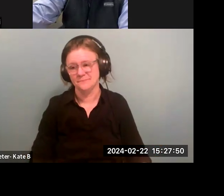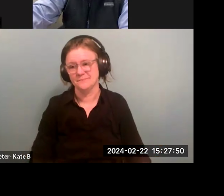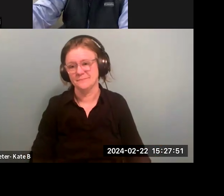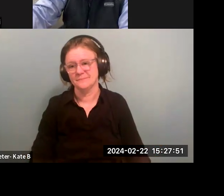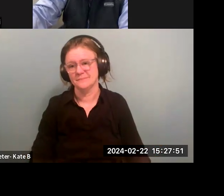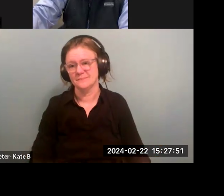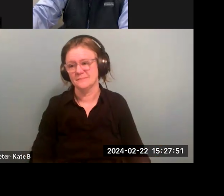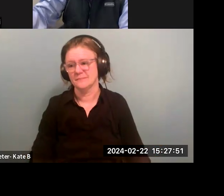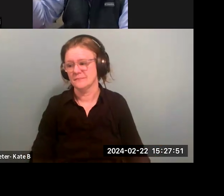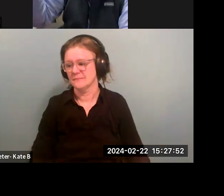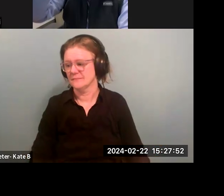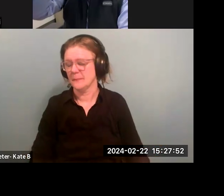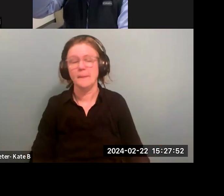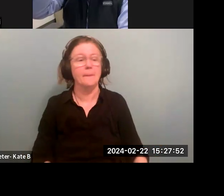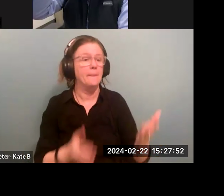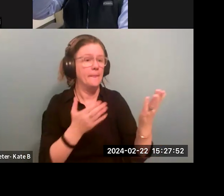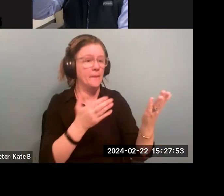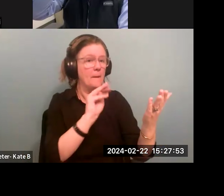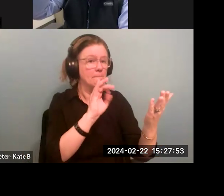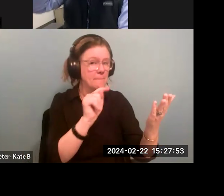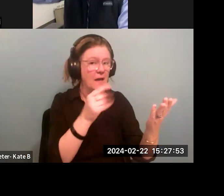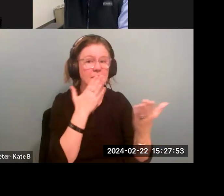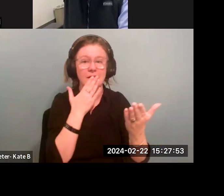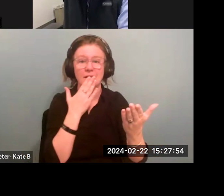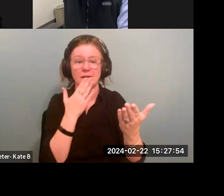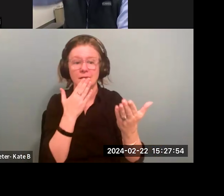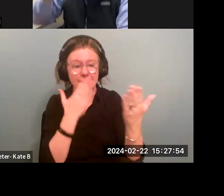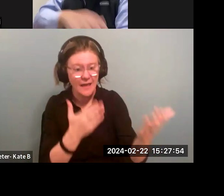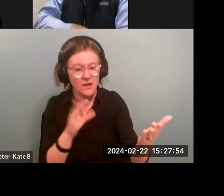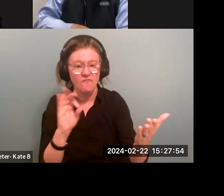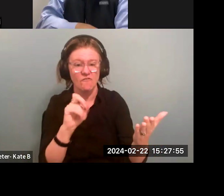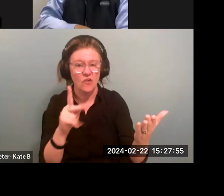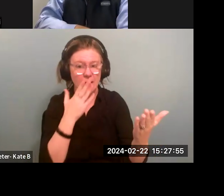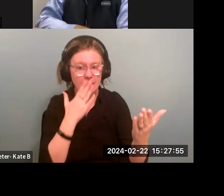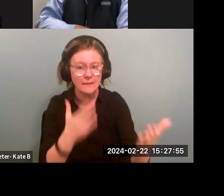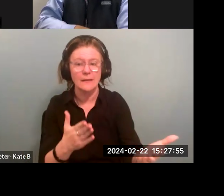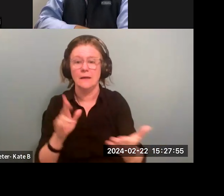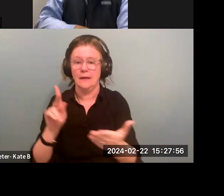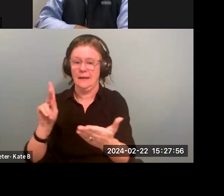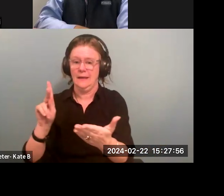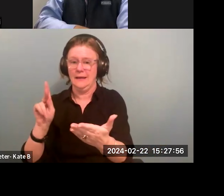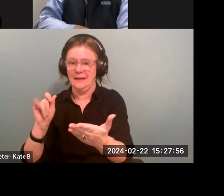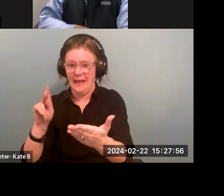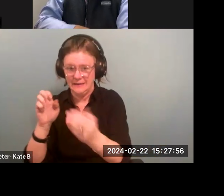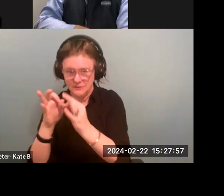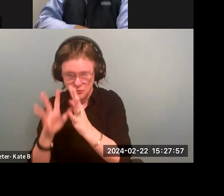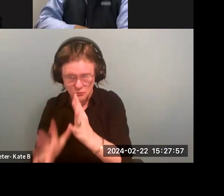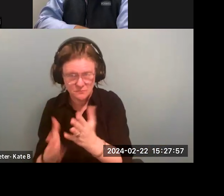Well, Matt, Frank, thank you both so much for this wonderful information. Katie, thank you so much for interpreting for us today.